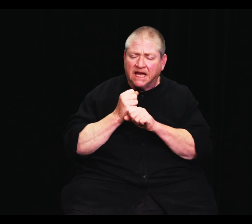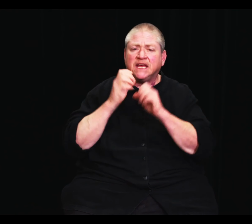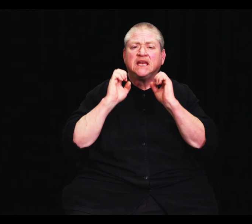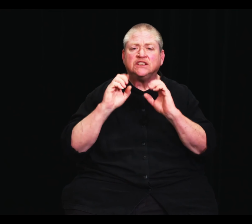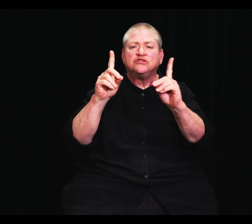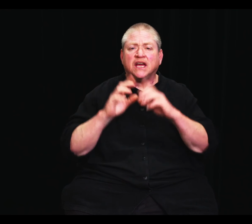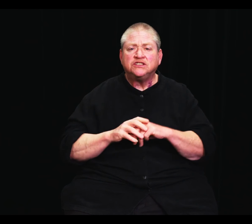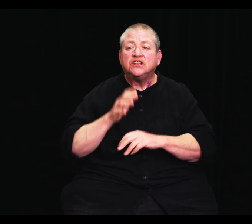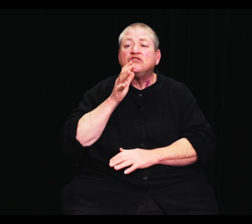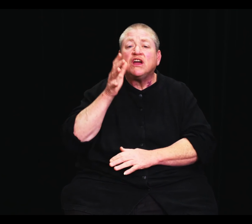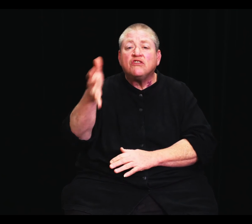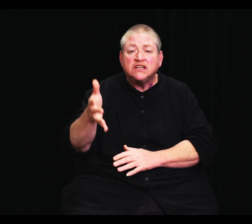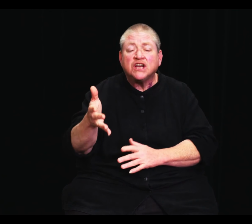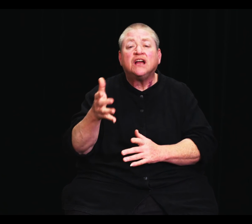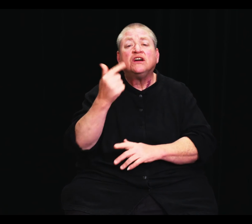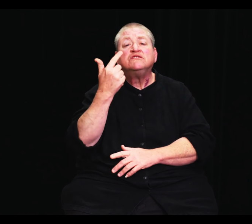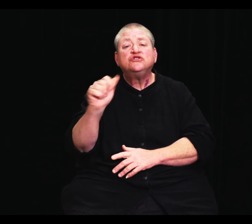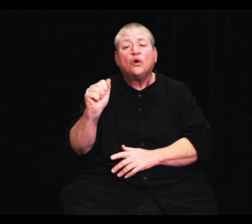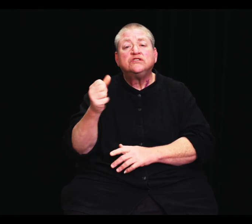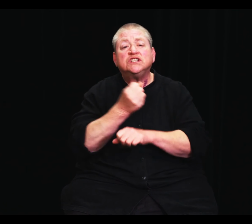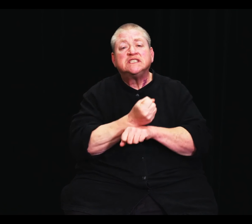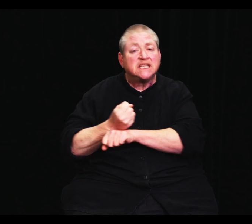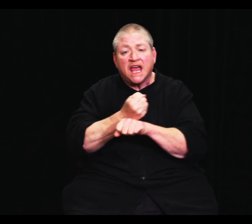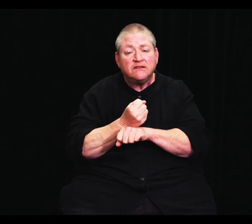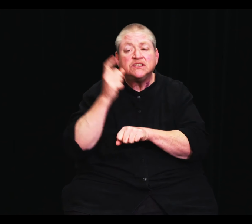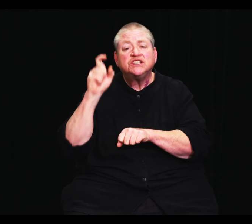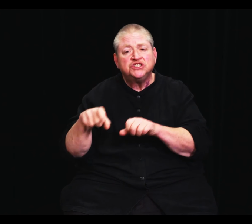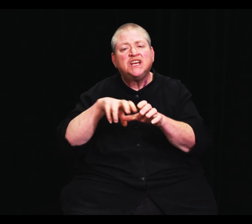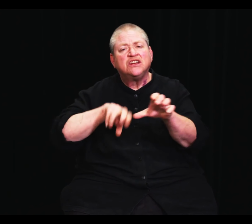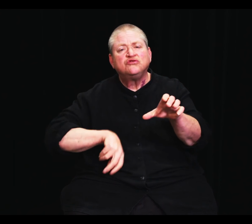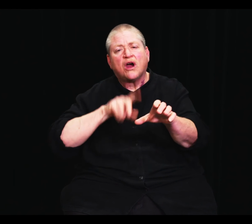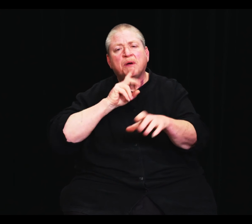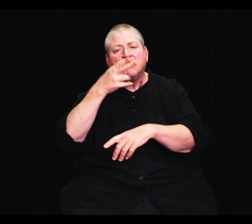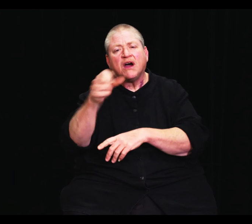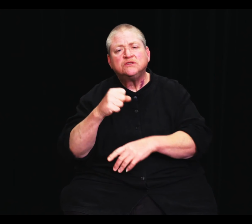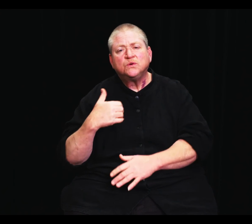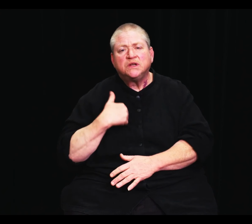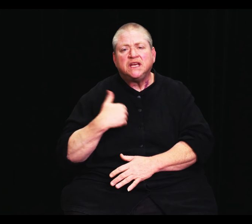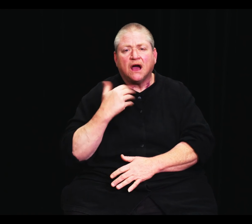This strong Southern Black woman showed me at a young age the importance of receiving an education.